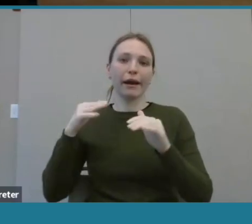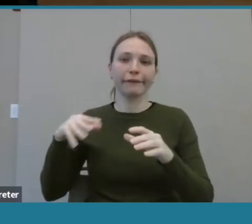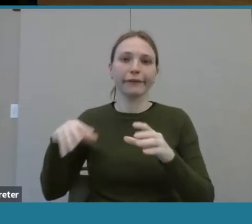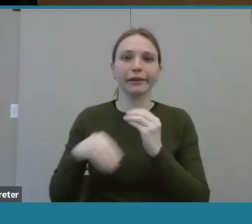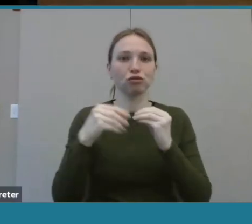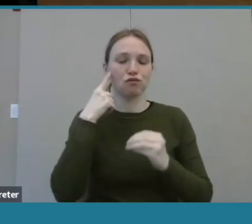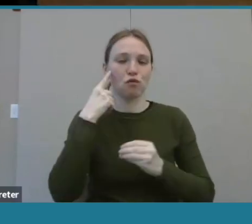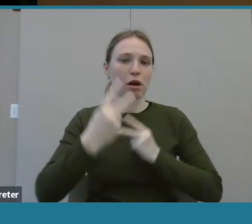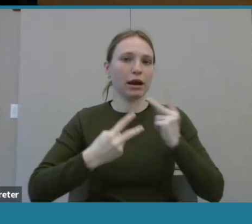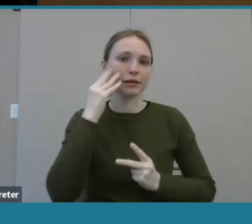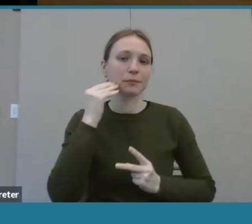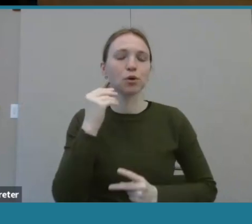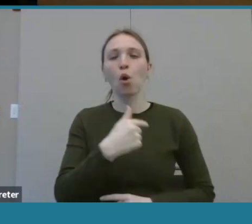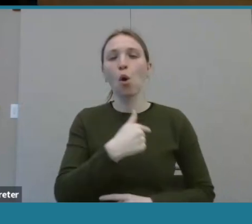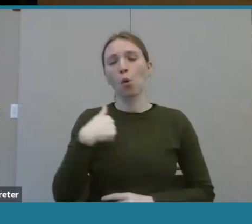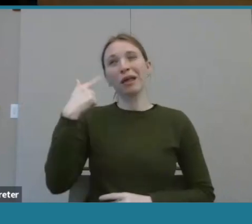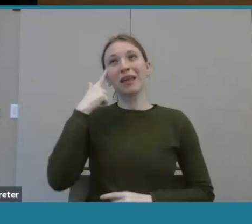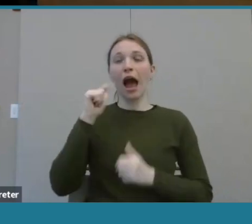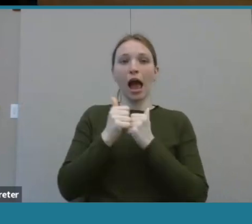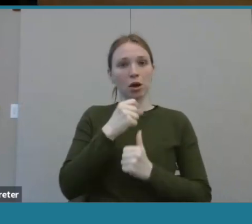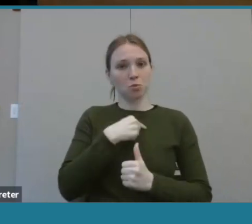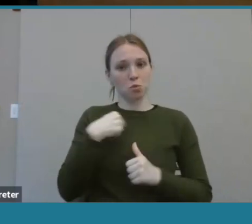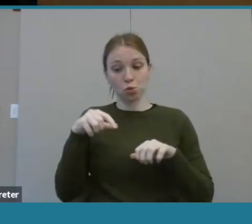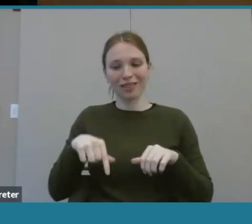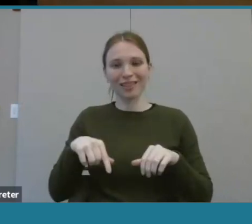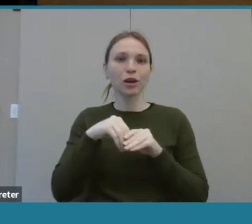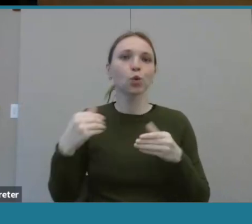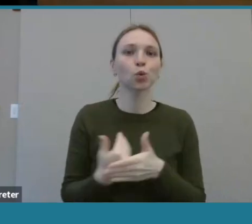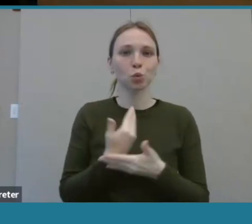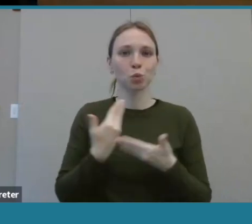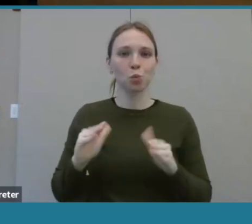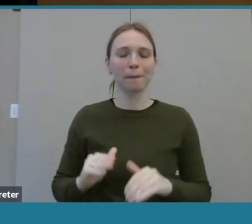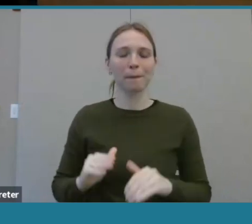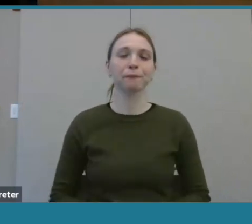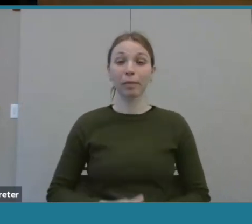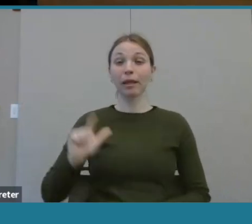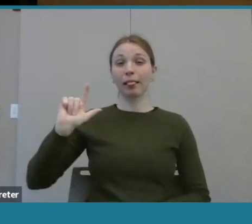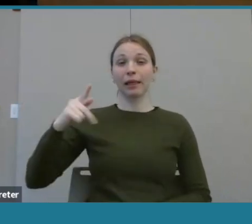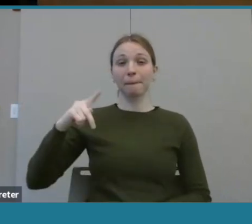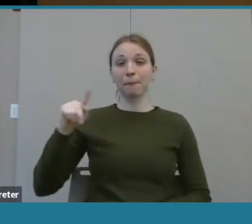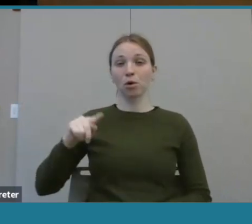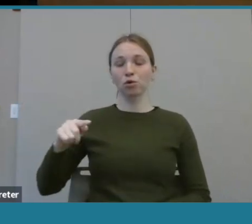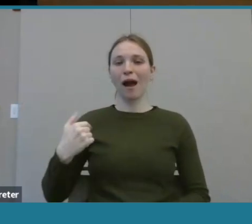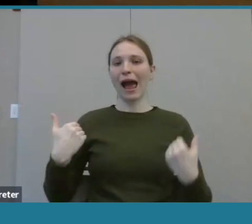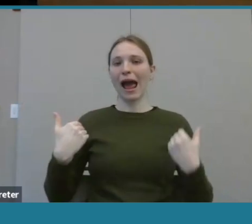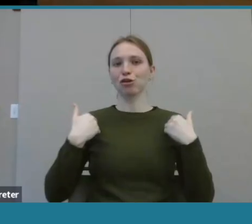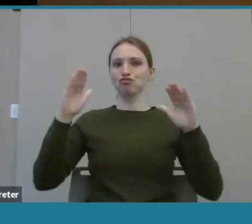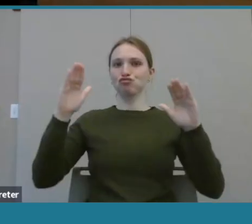it maybe in a novel way. Lincoln Park Zoo has had some really great success in 3 key areas of learning